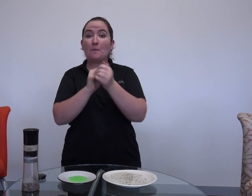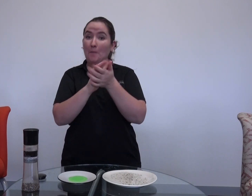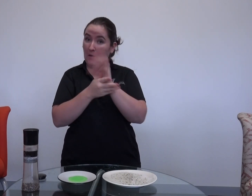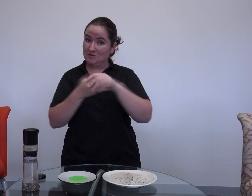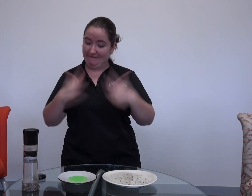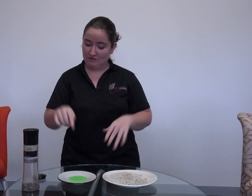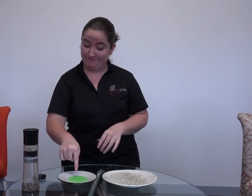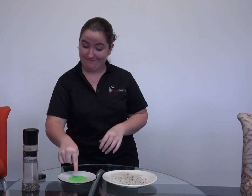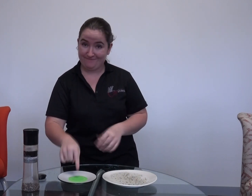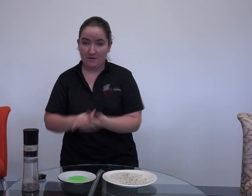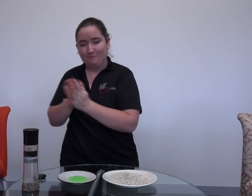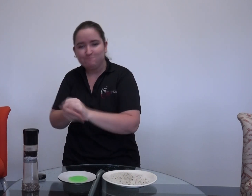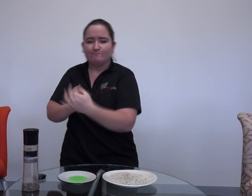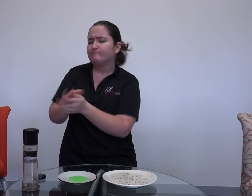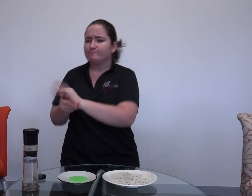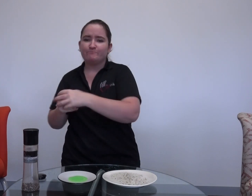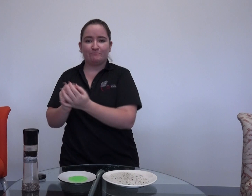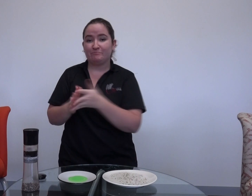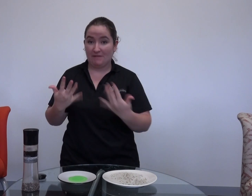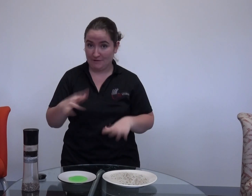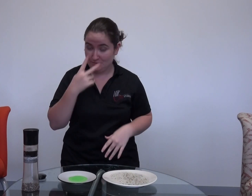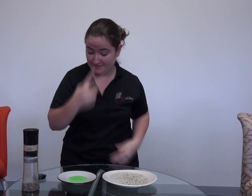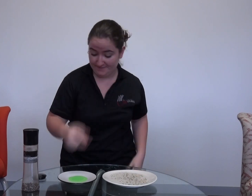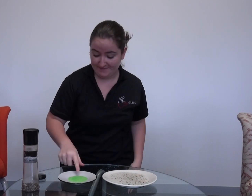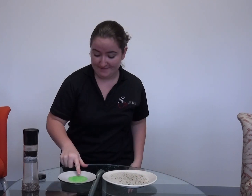After washing your hands, let's have a look.